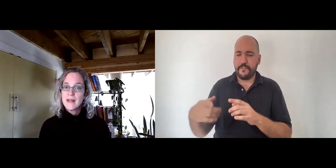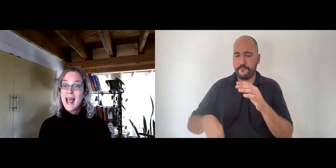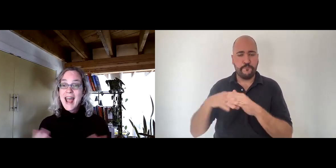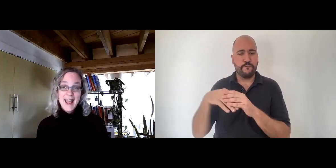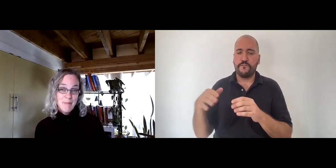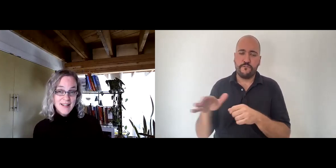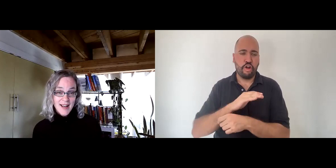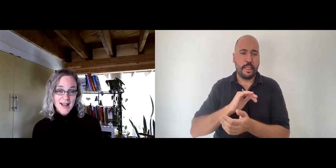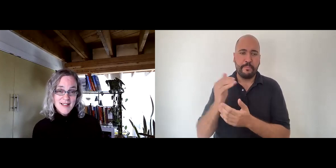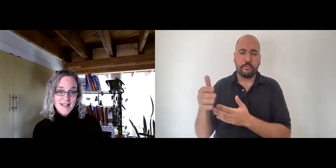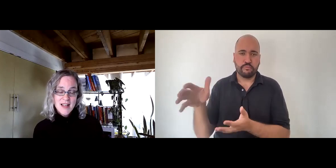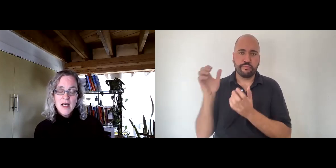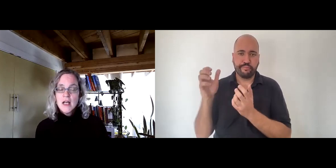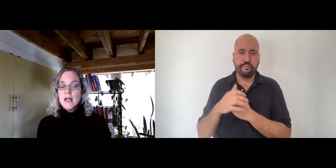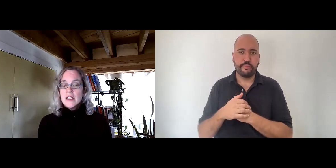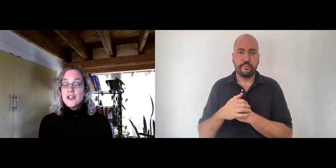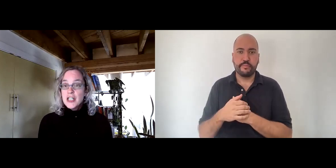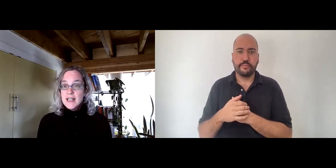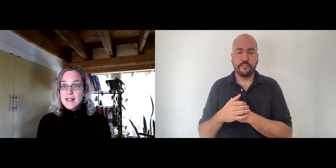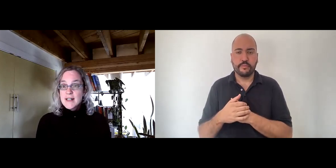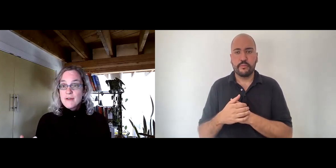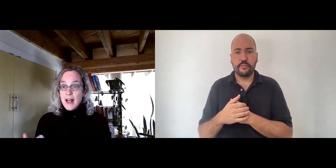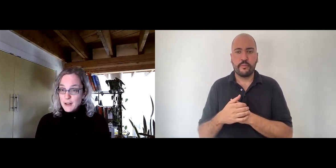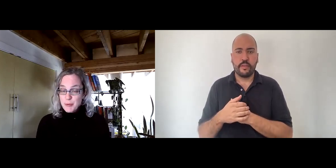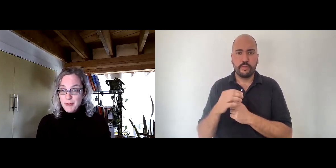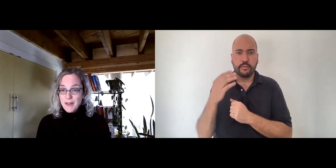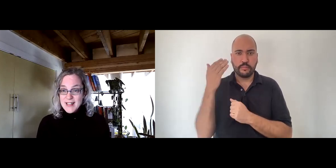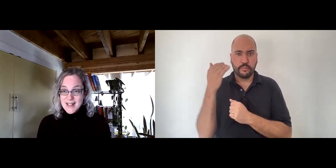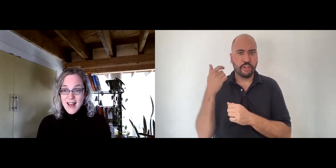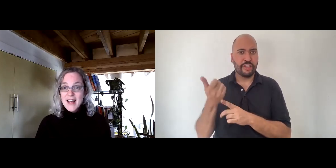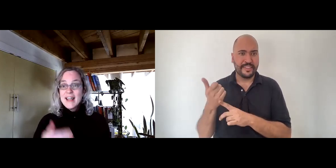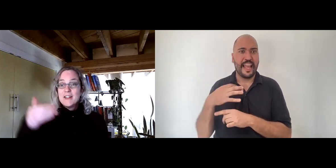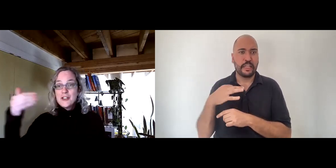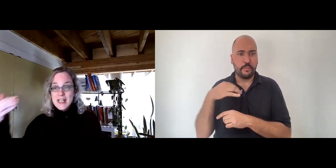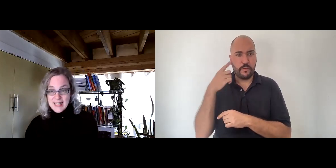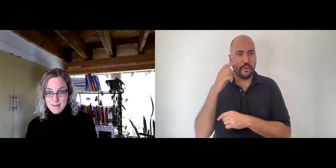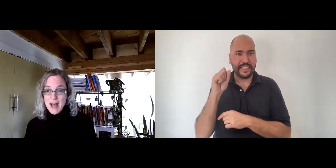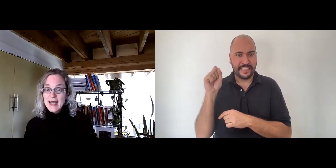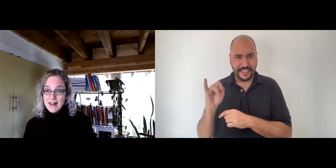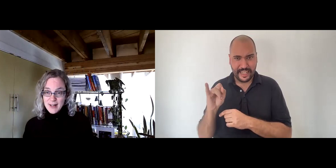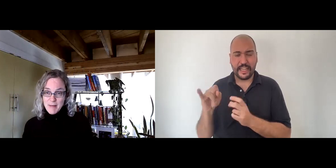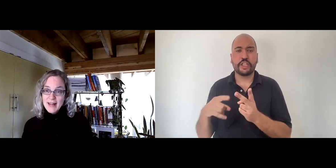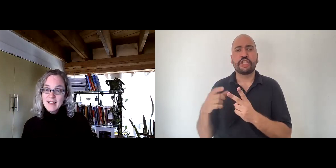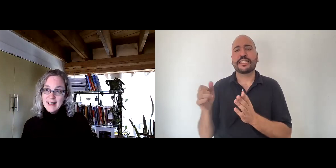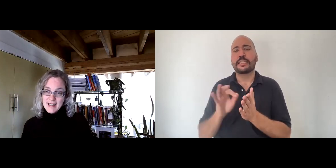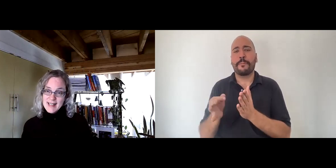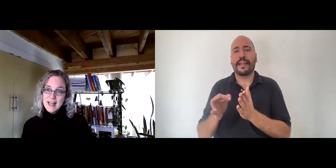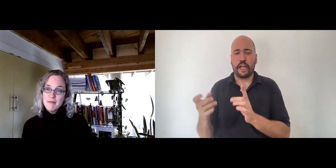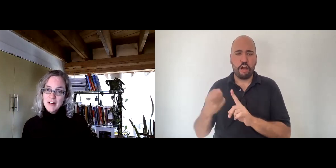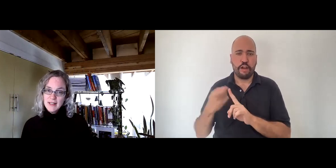And because she's eligible for SSI, she gets Medicaid automatically in the State of Maryland.